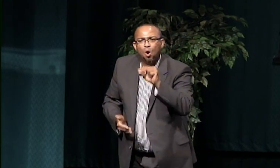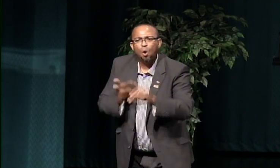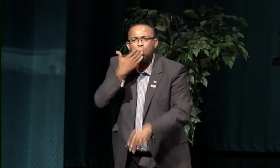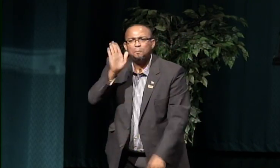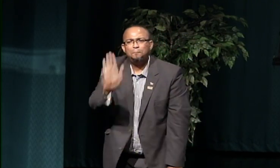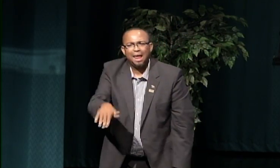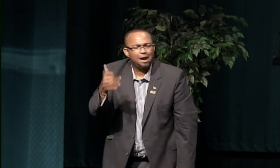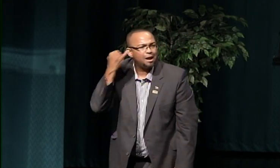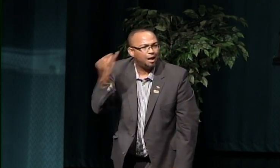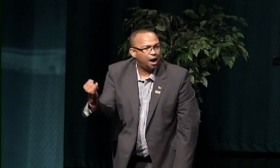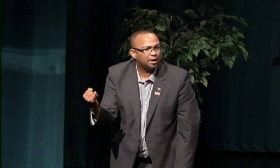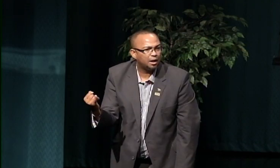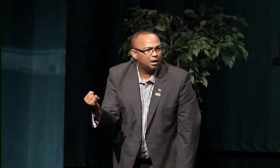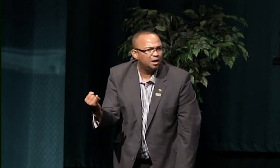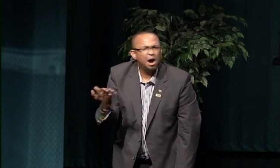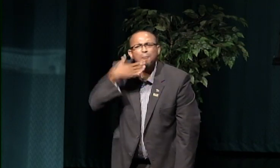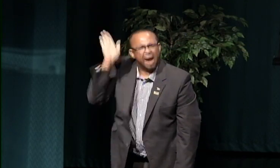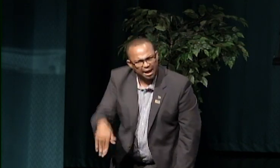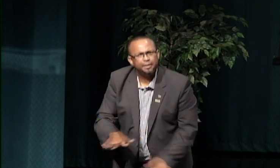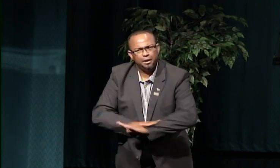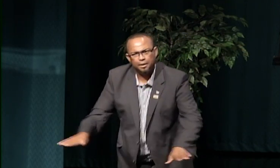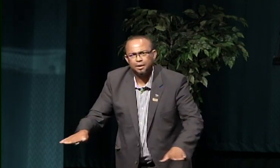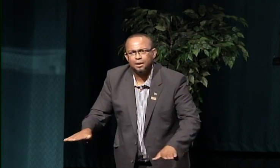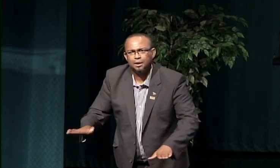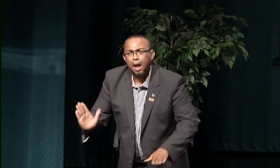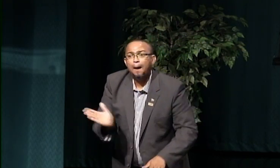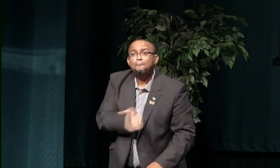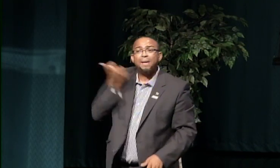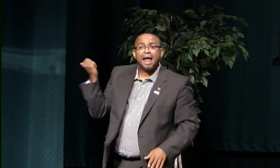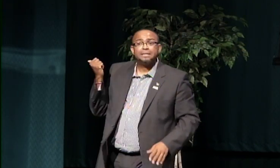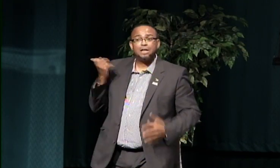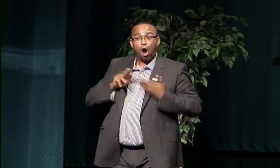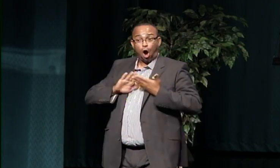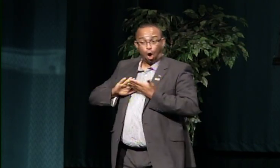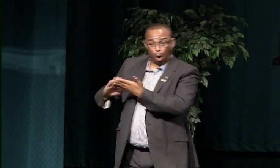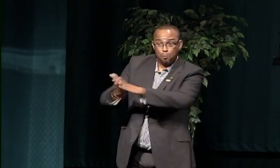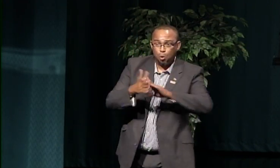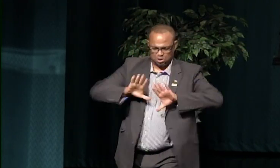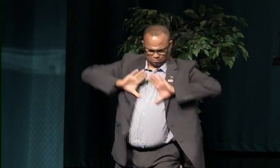to resist any of our requests.